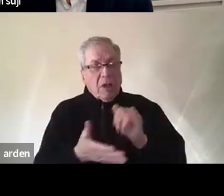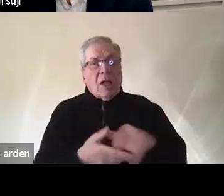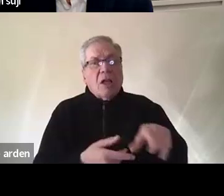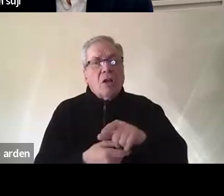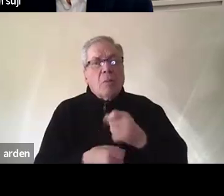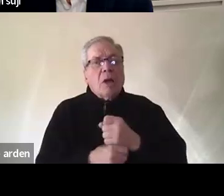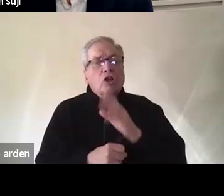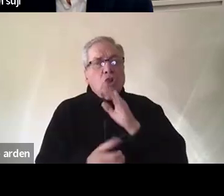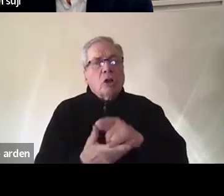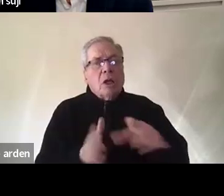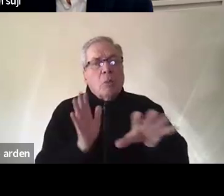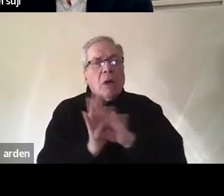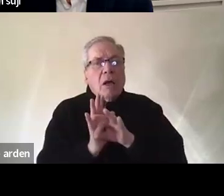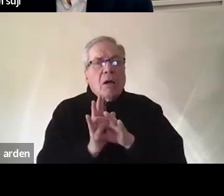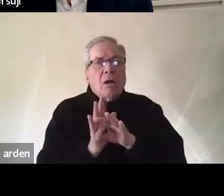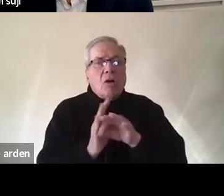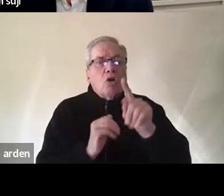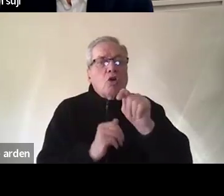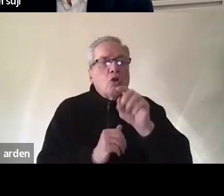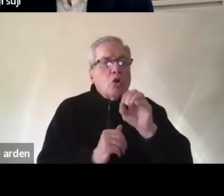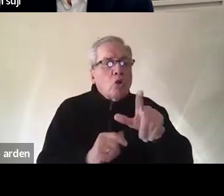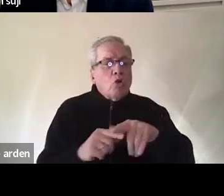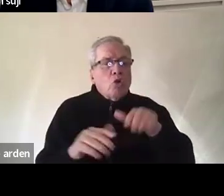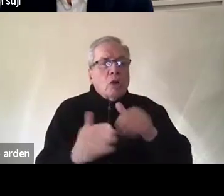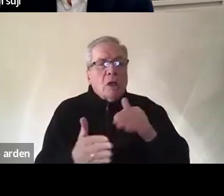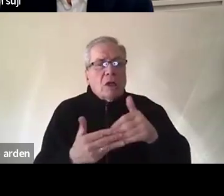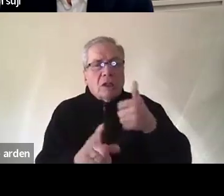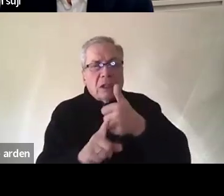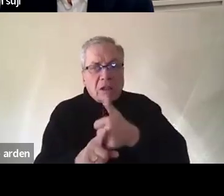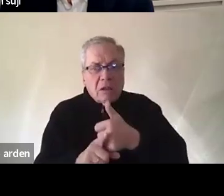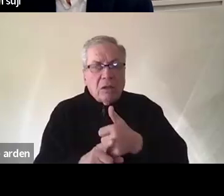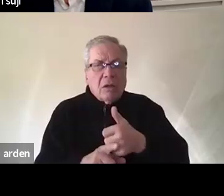to take a few minutes to introduce each other and a quick introduction.